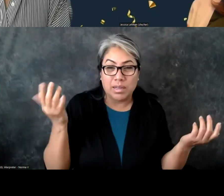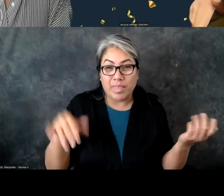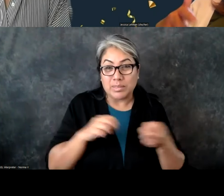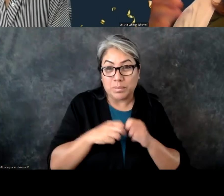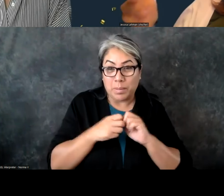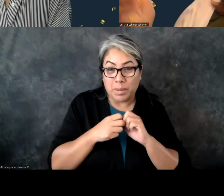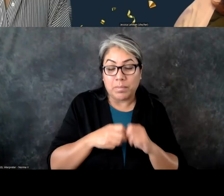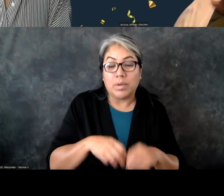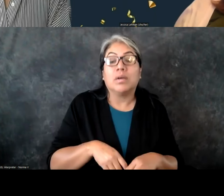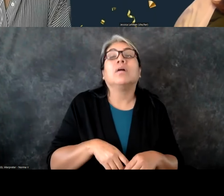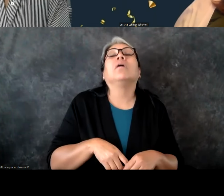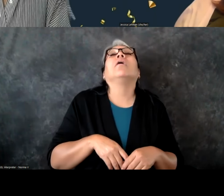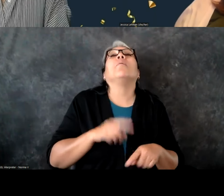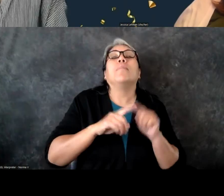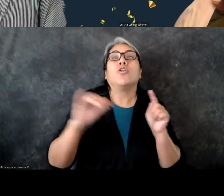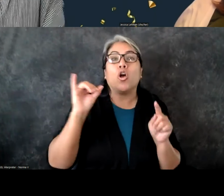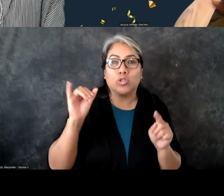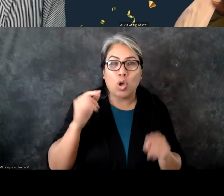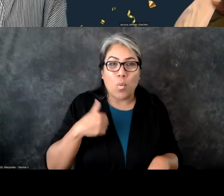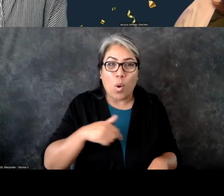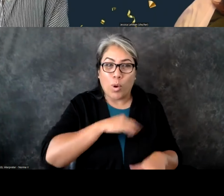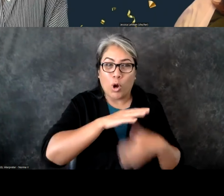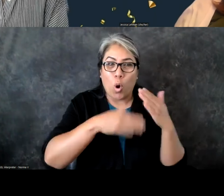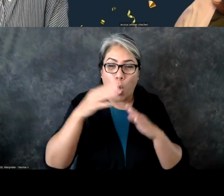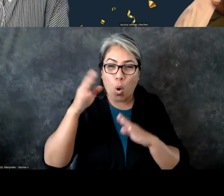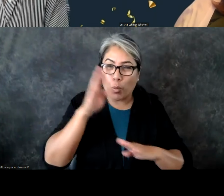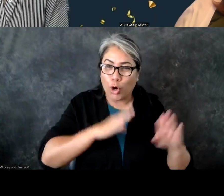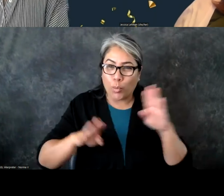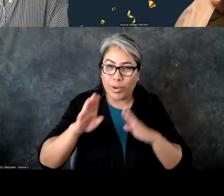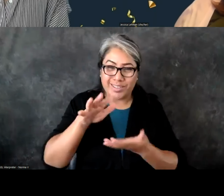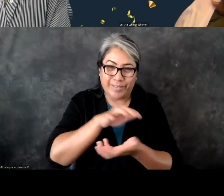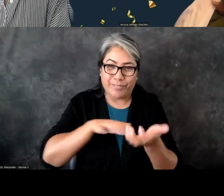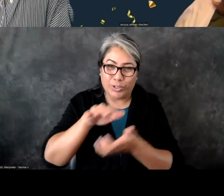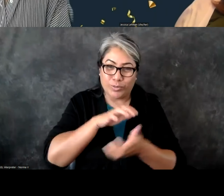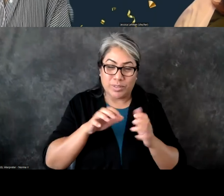unfortunately the asset limit for SSI is the same. And that